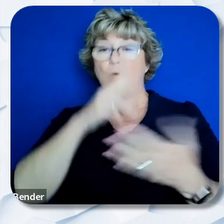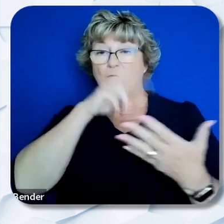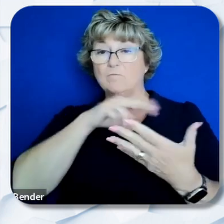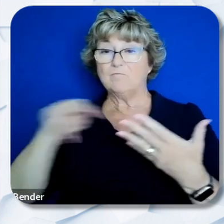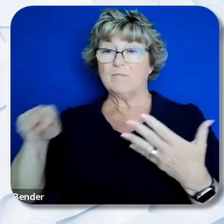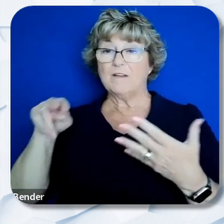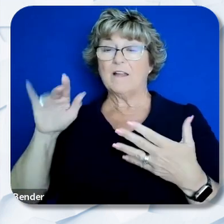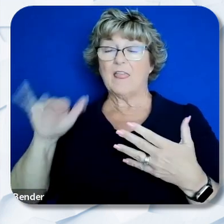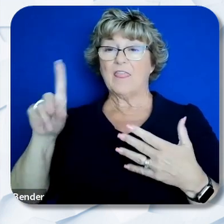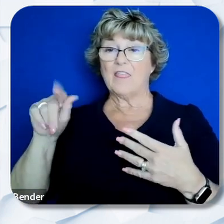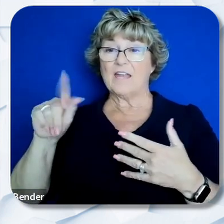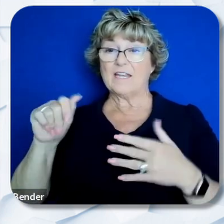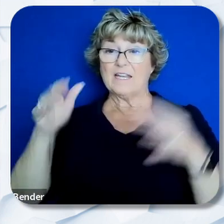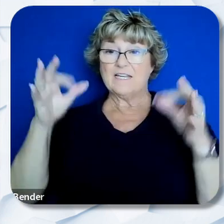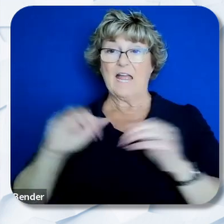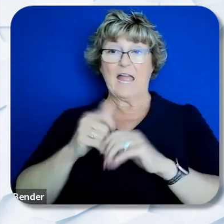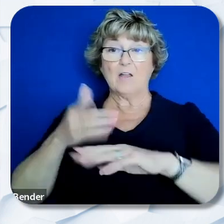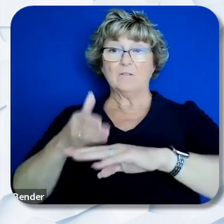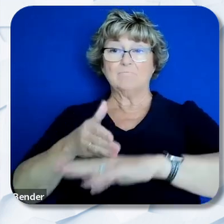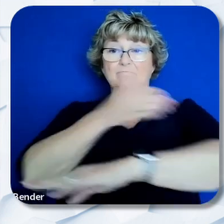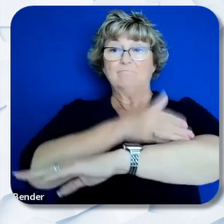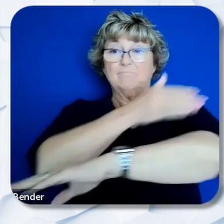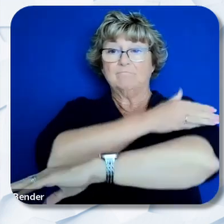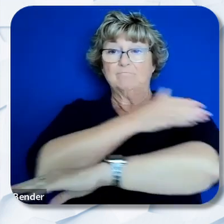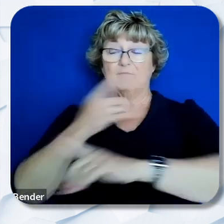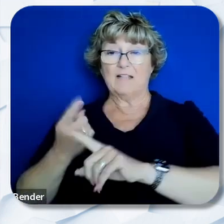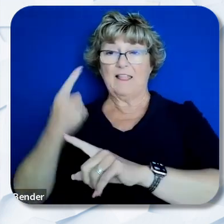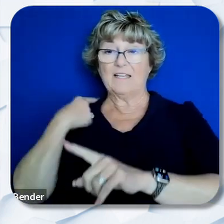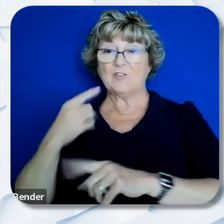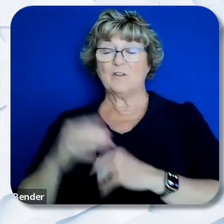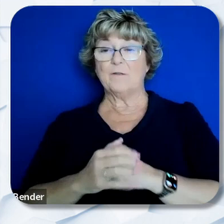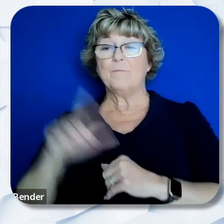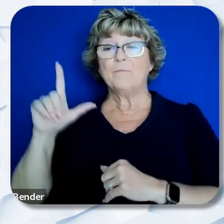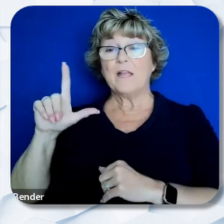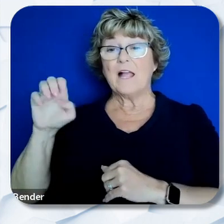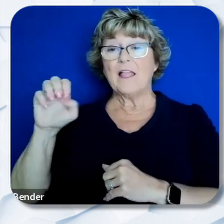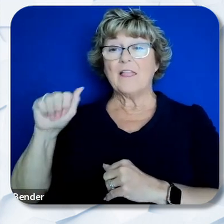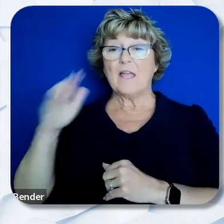to determine how you progress during the last year. LEAs are going to want to update your